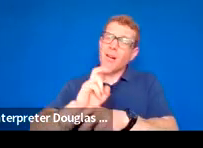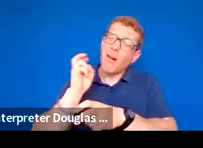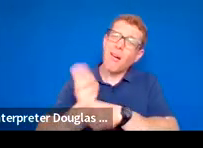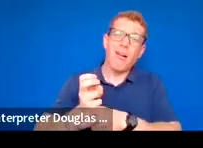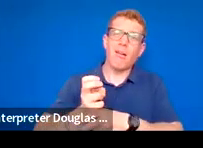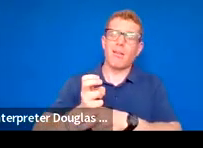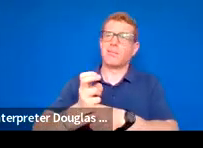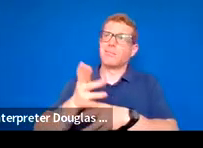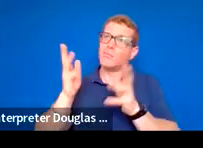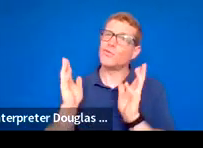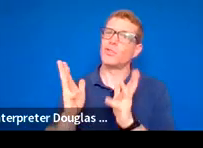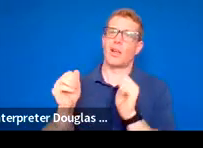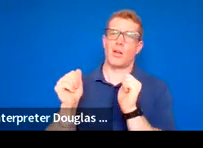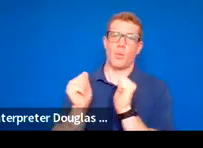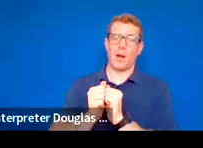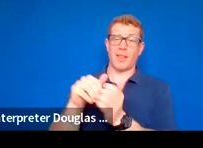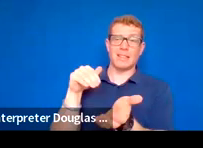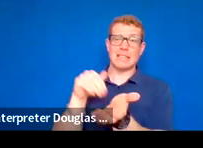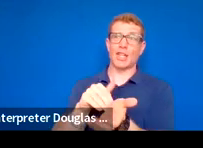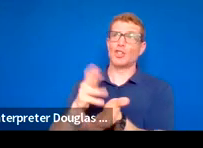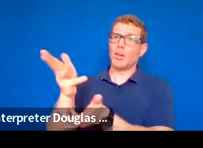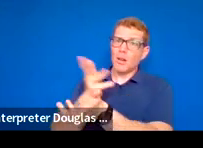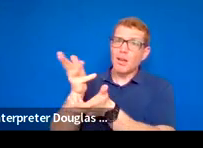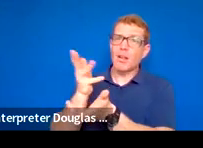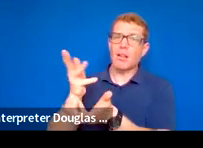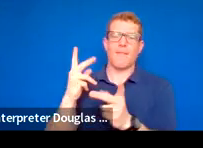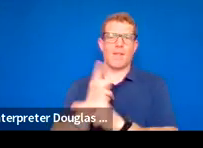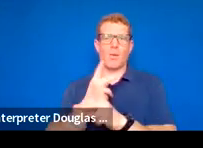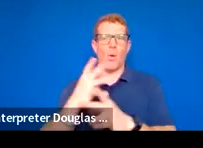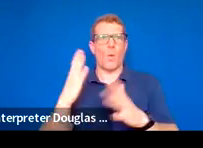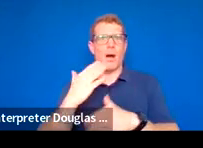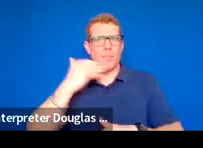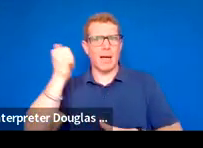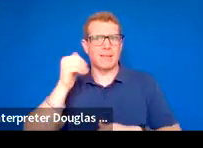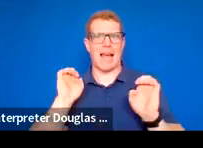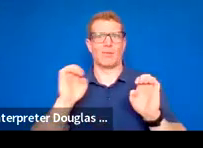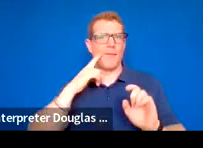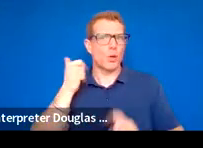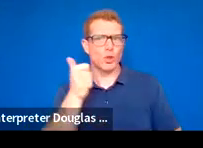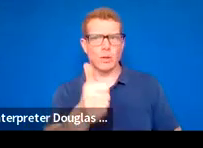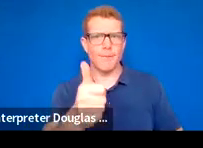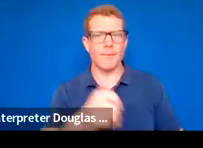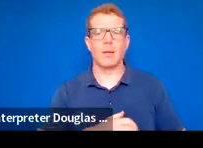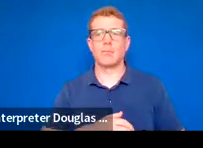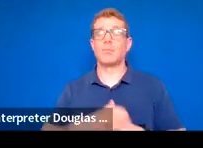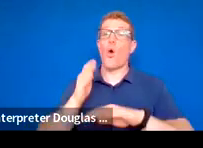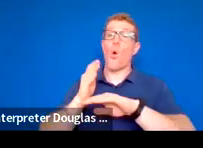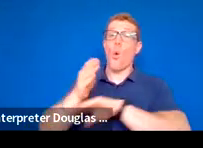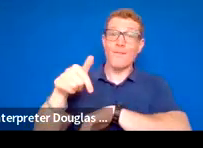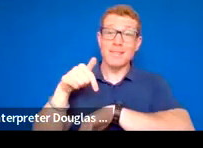About what exercise is good for you over time, and it increases your blood flow and your brain function.